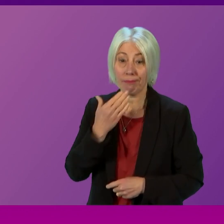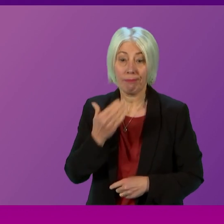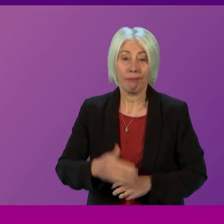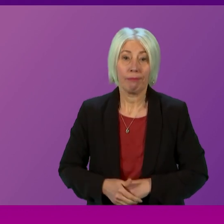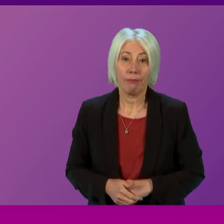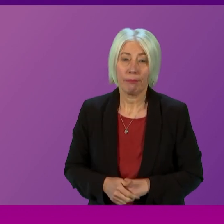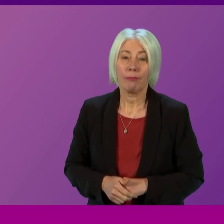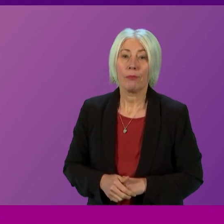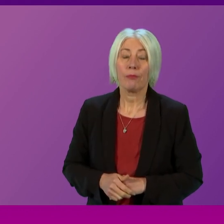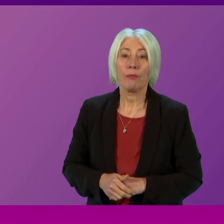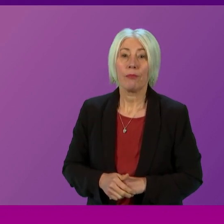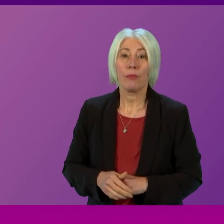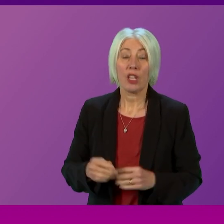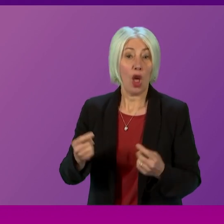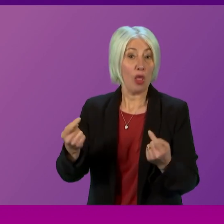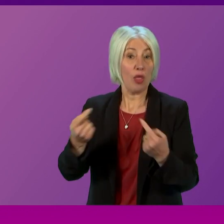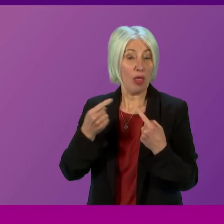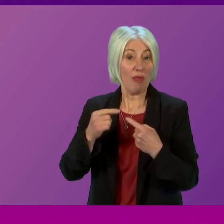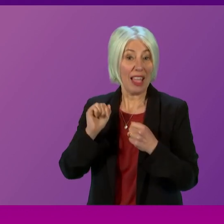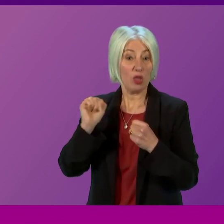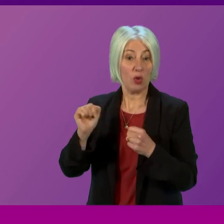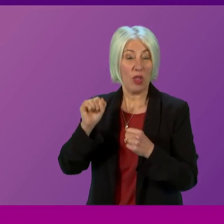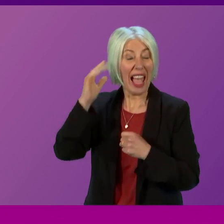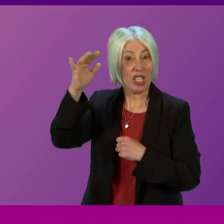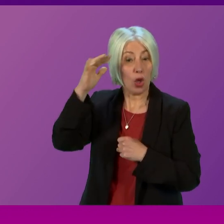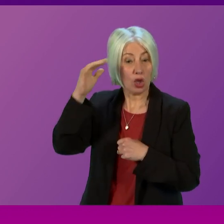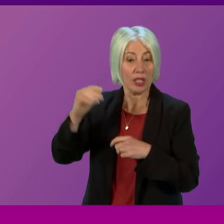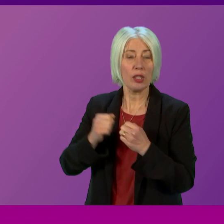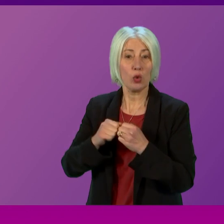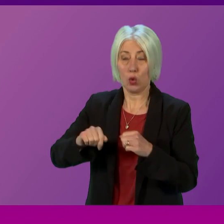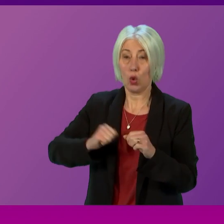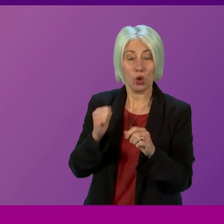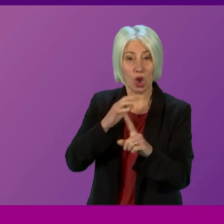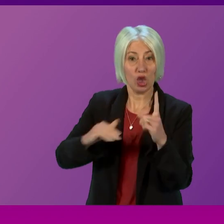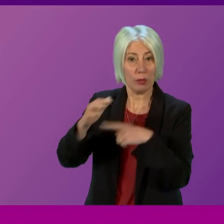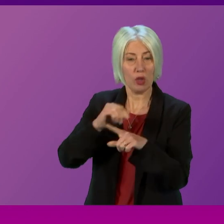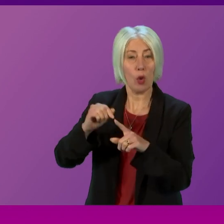The threat that Tory ideology poses to Scottish society continues to loom large, and the Tories’